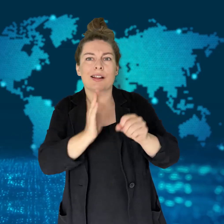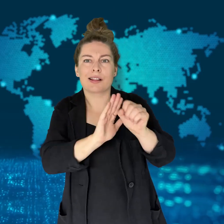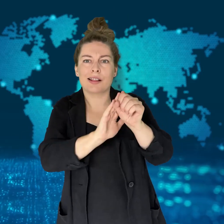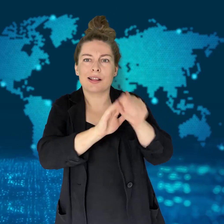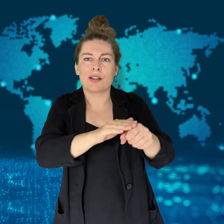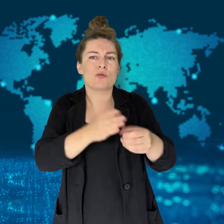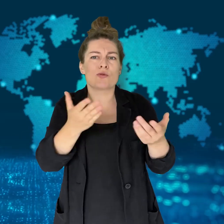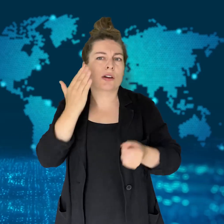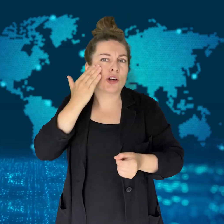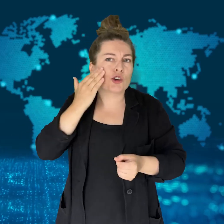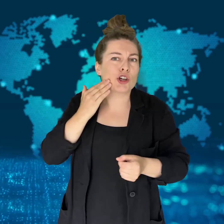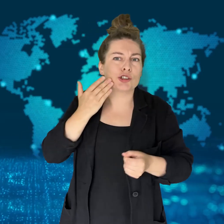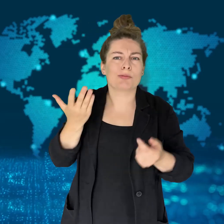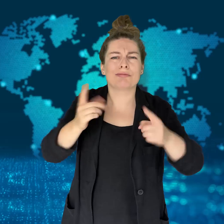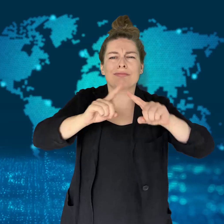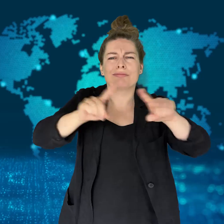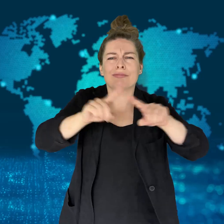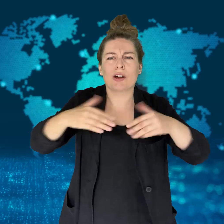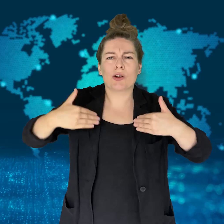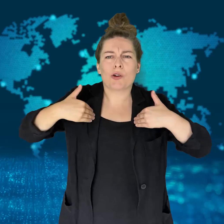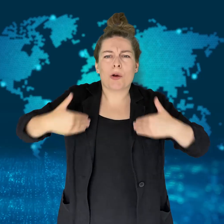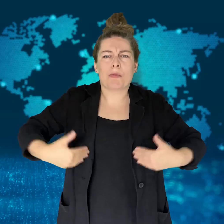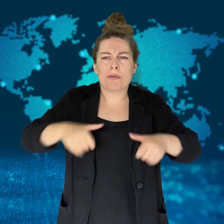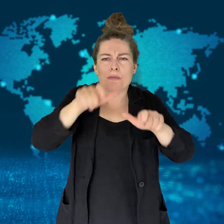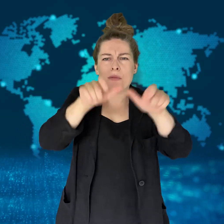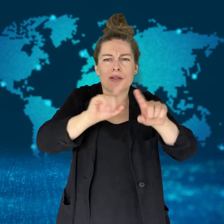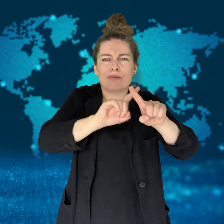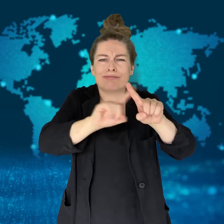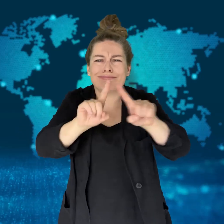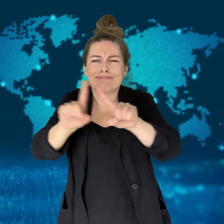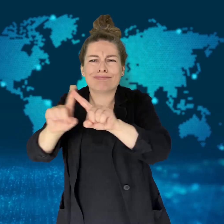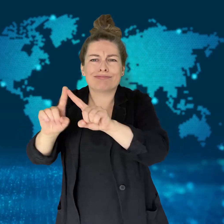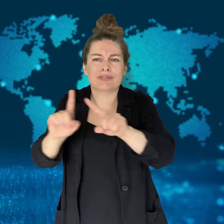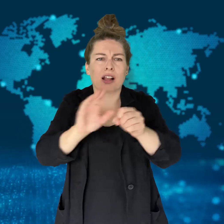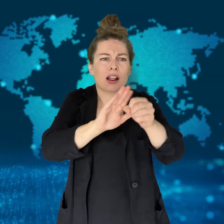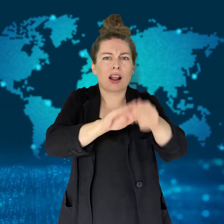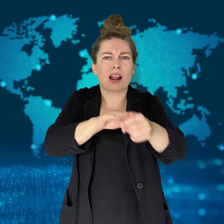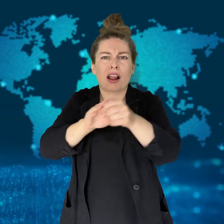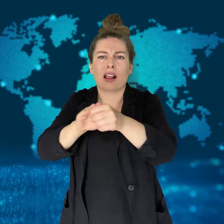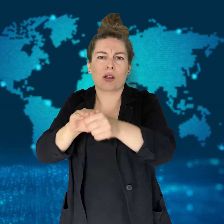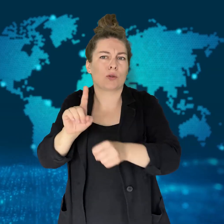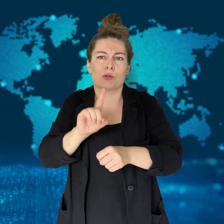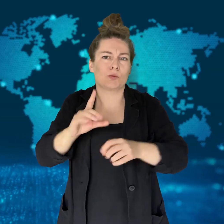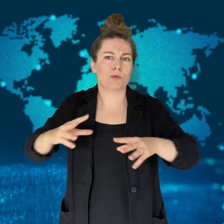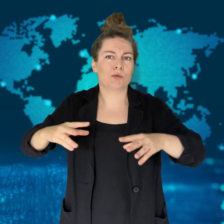She said: "Anti-Semitism, racism, and other forms of contempt for